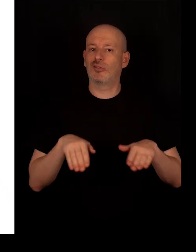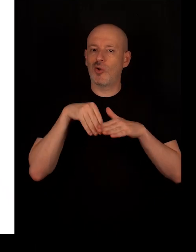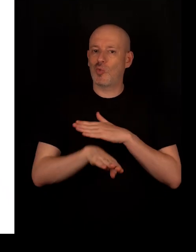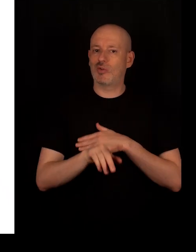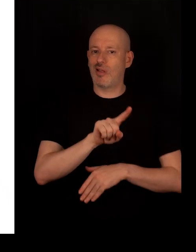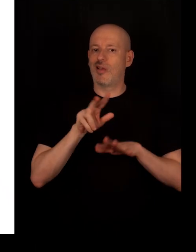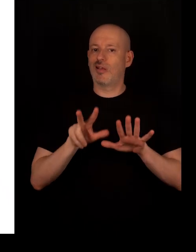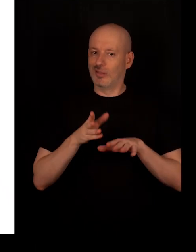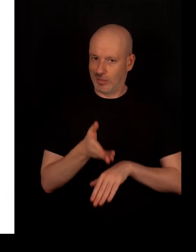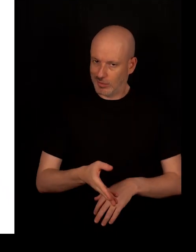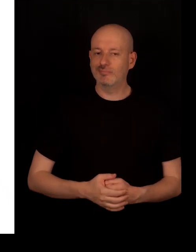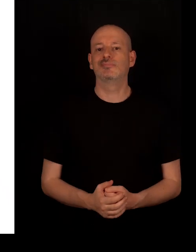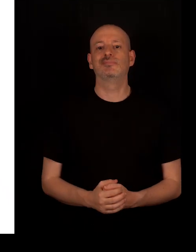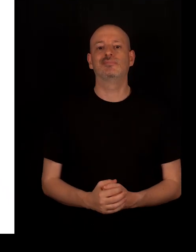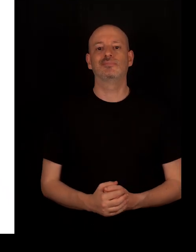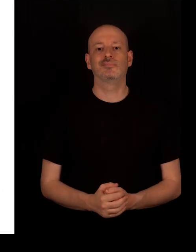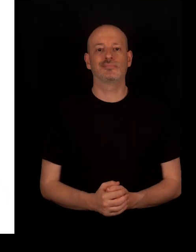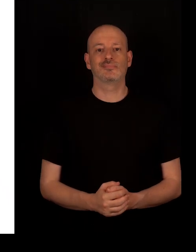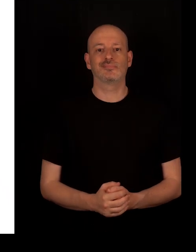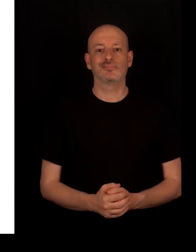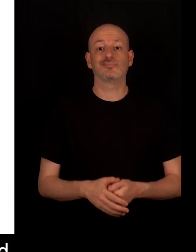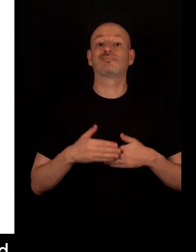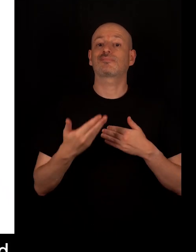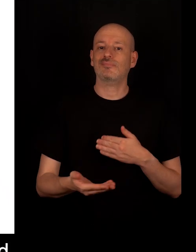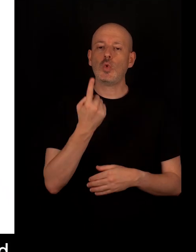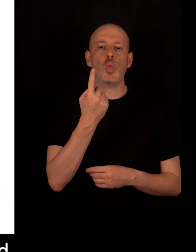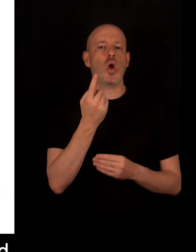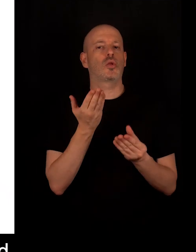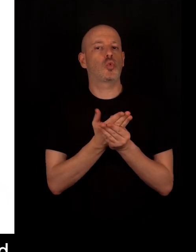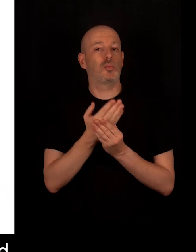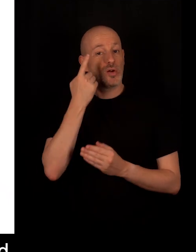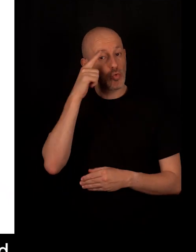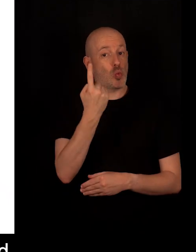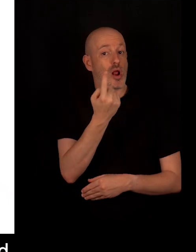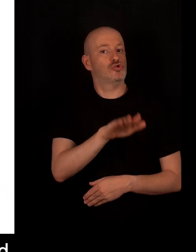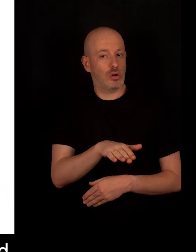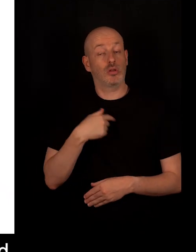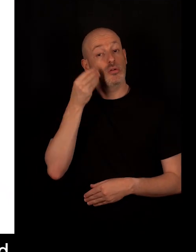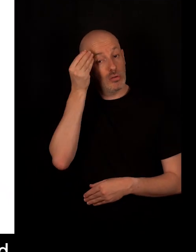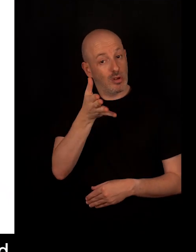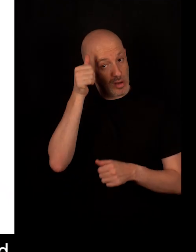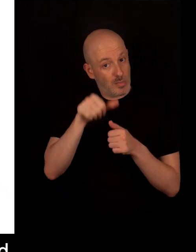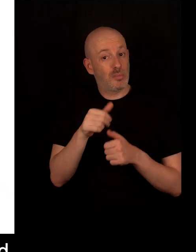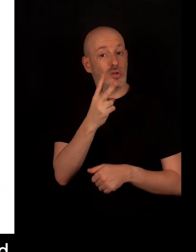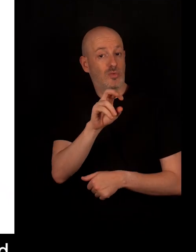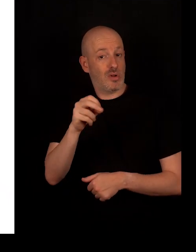for the children under 18. And there we need one document per child, because I remind you, it's 200€